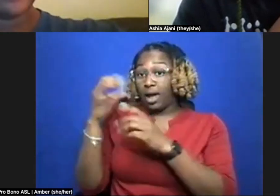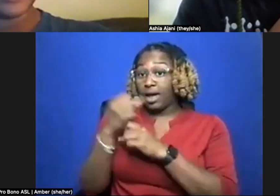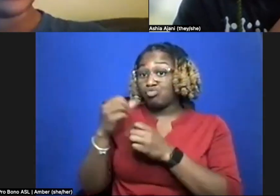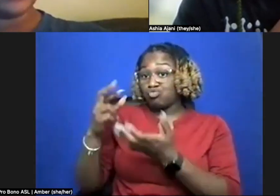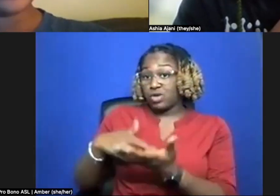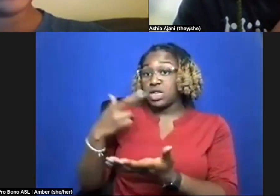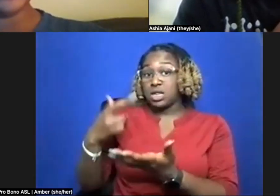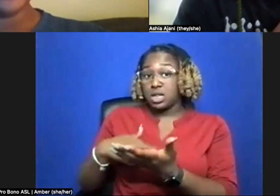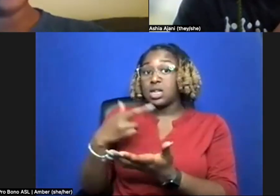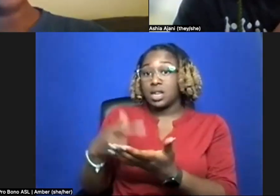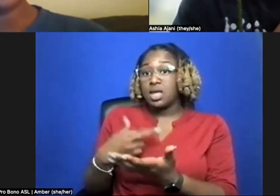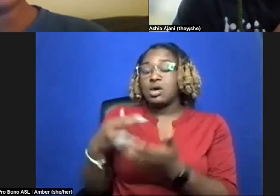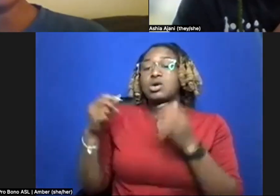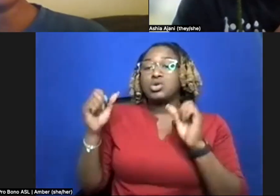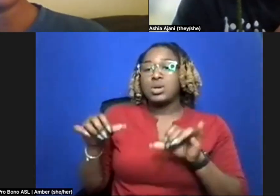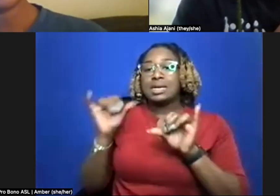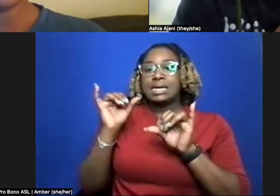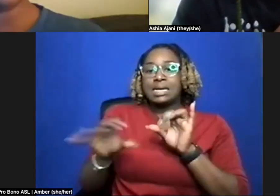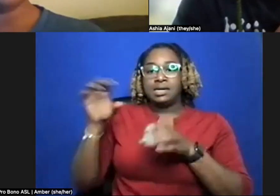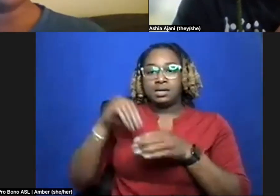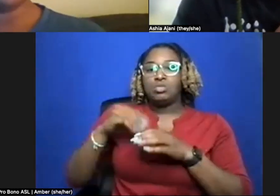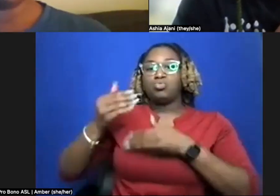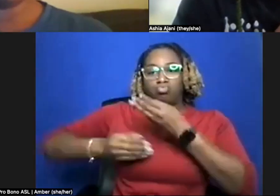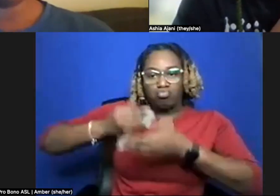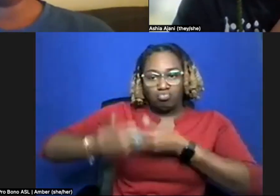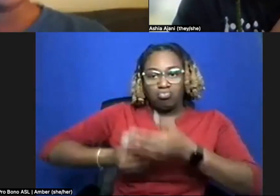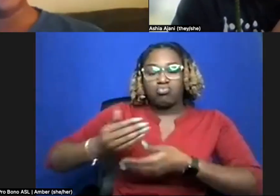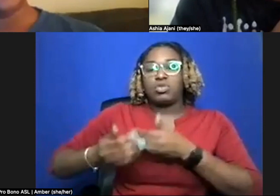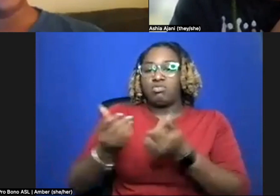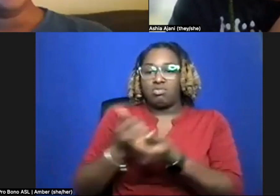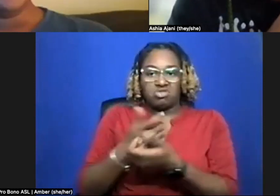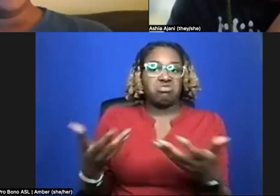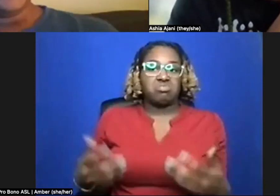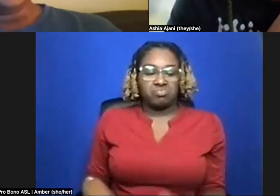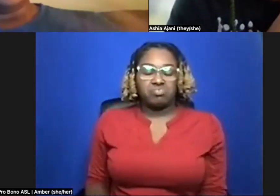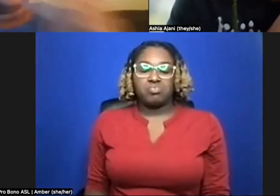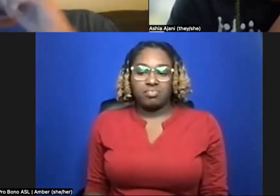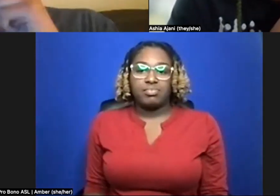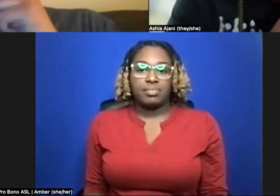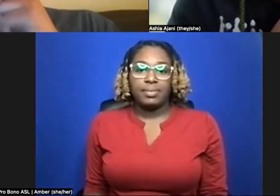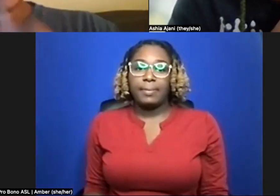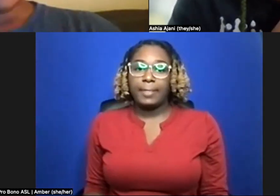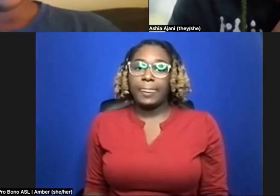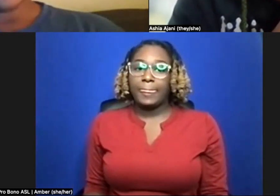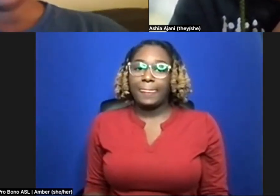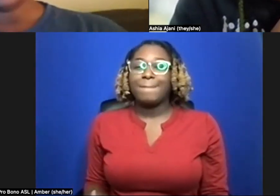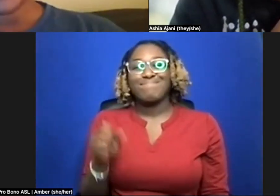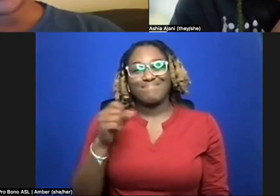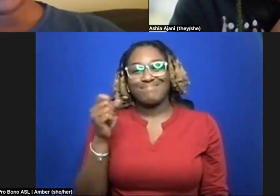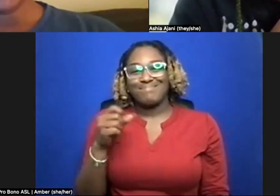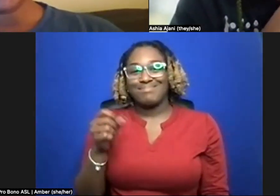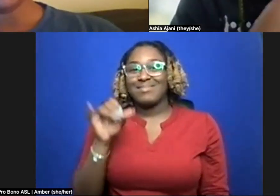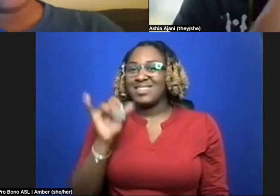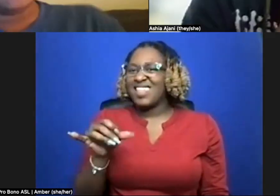like you can stay in the groove of it. Yeah, that took longer than I wanted, but…